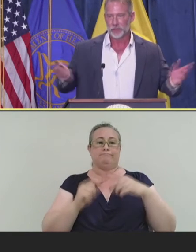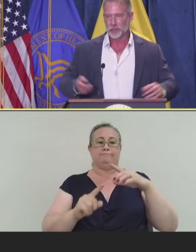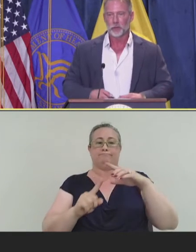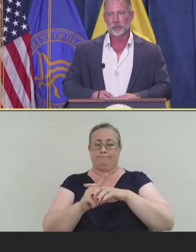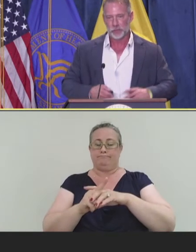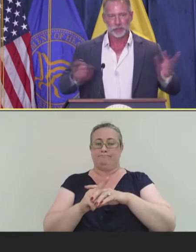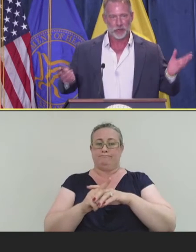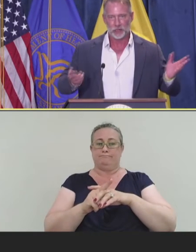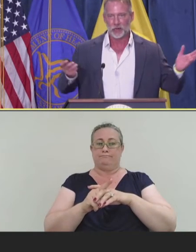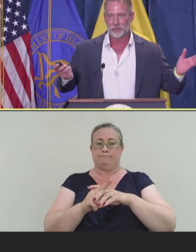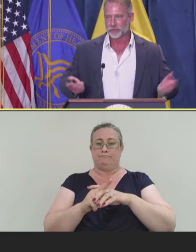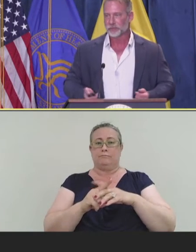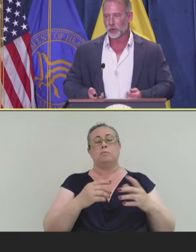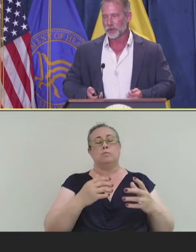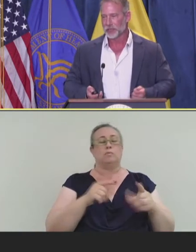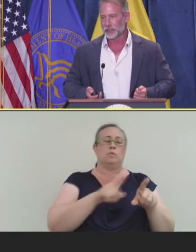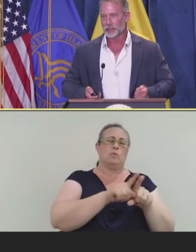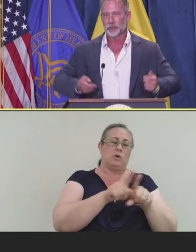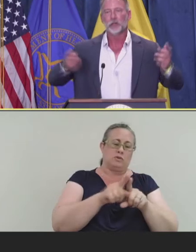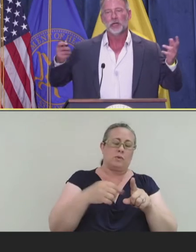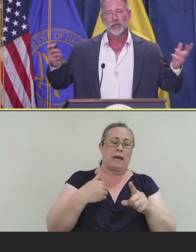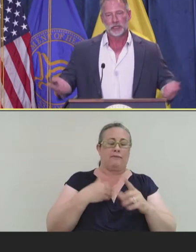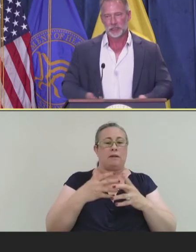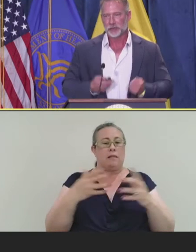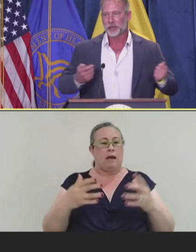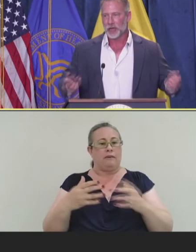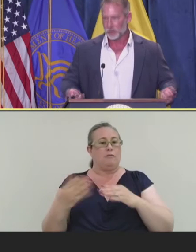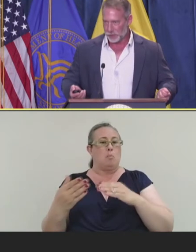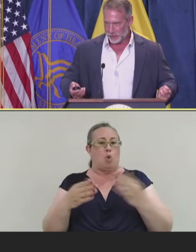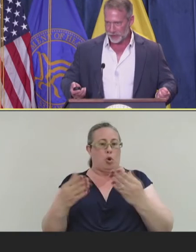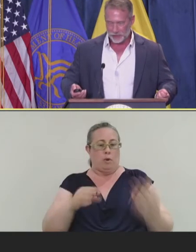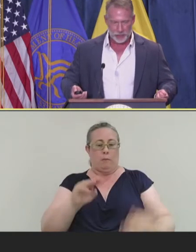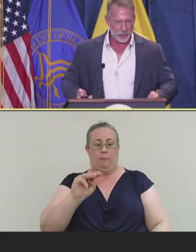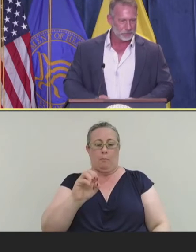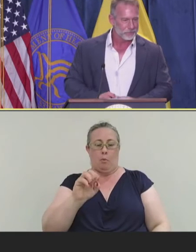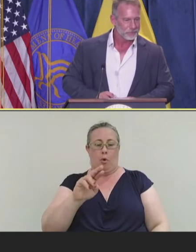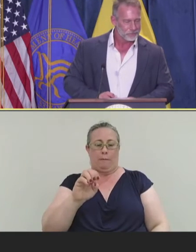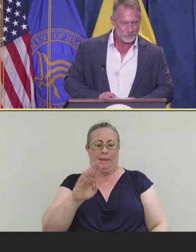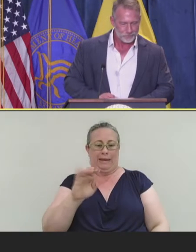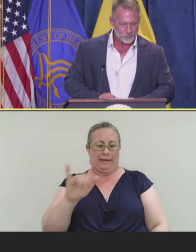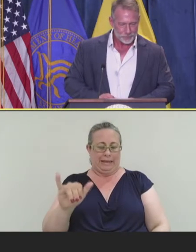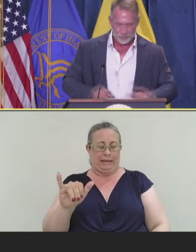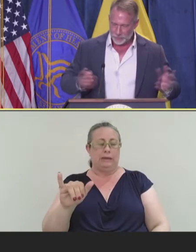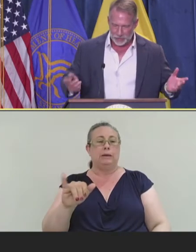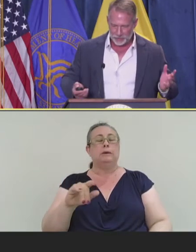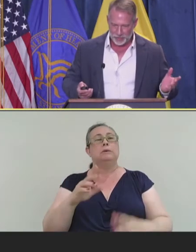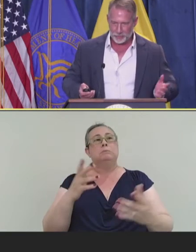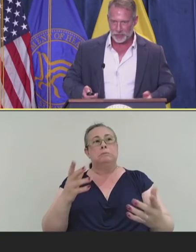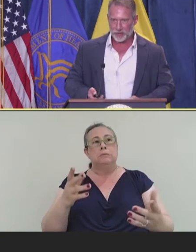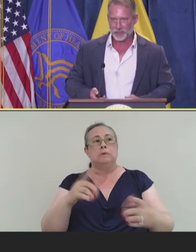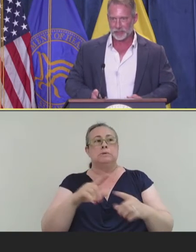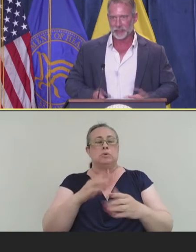you know. We also had a lot of morbidity. So, some of that was -- some of that was obviously